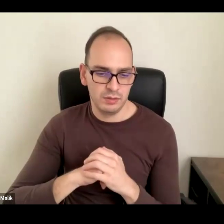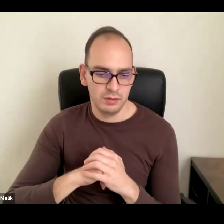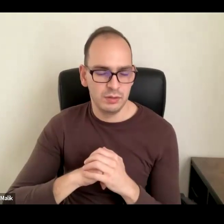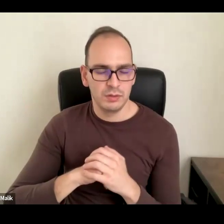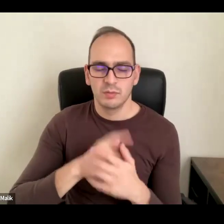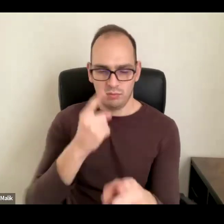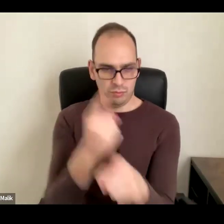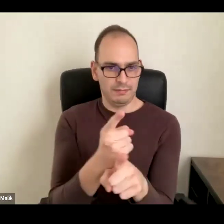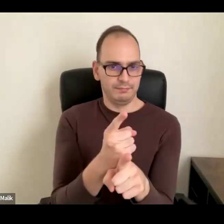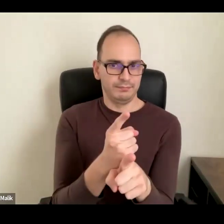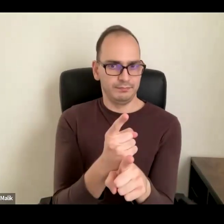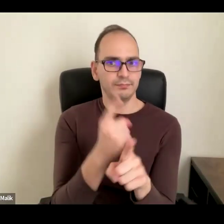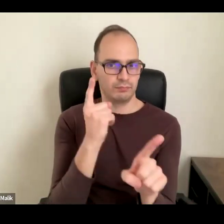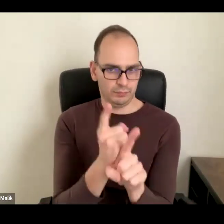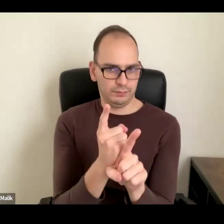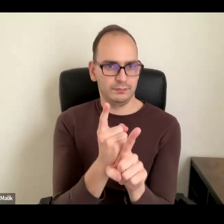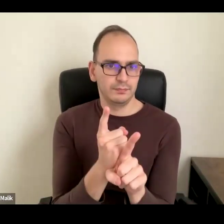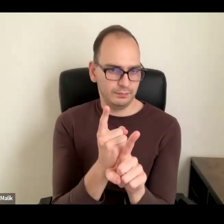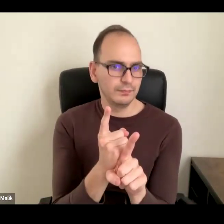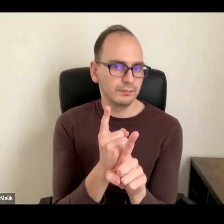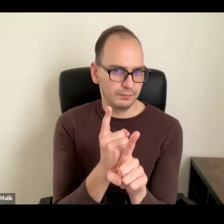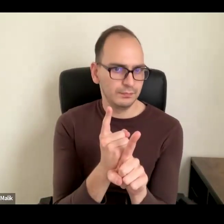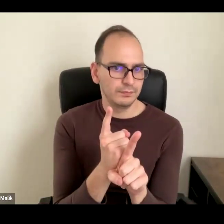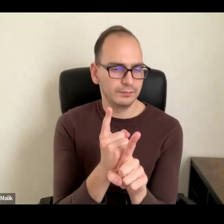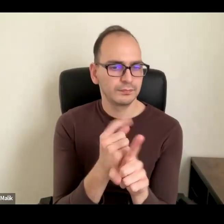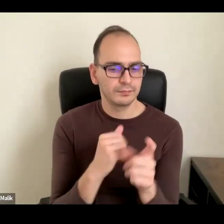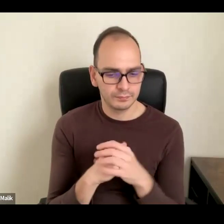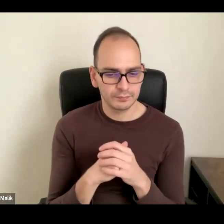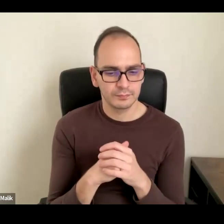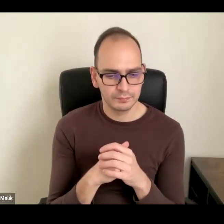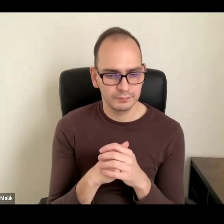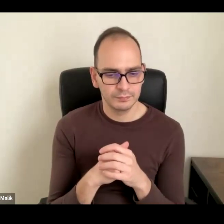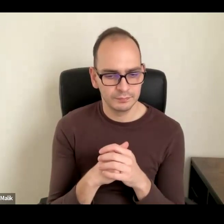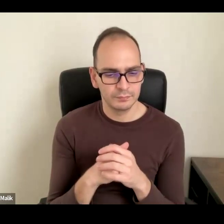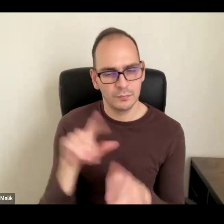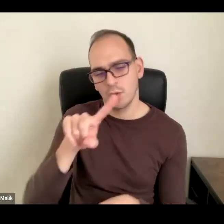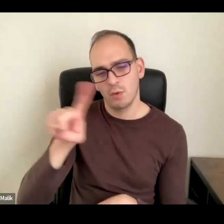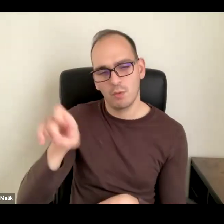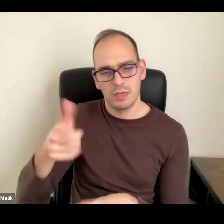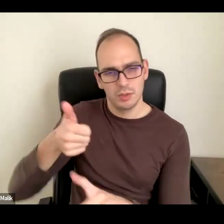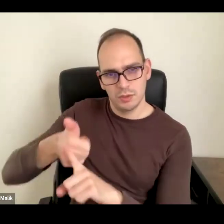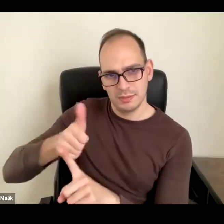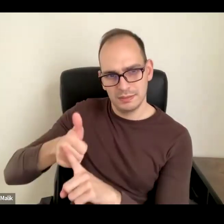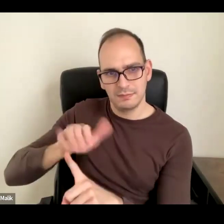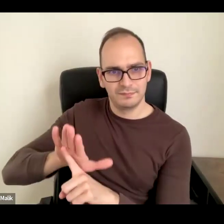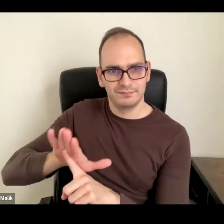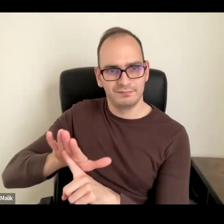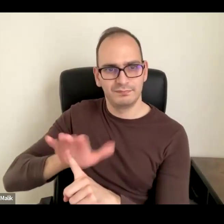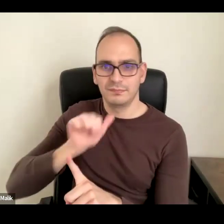correct. And yes, um the question is or rather than the longer timeline,